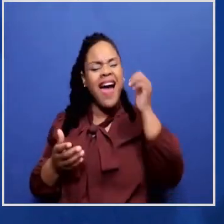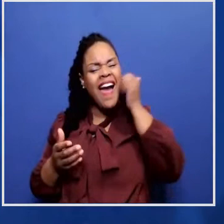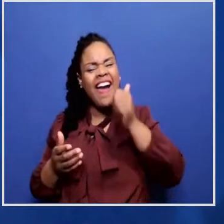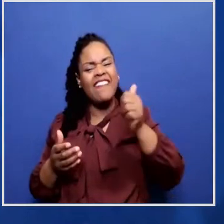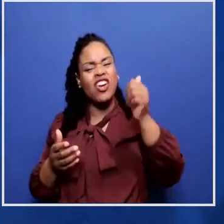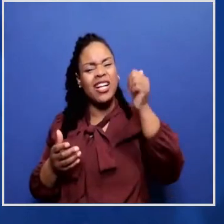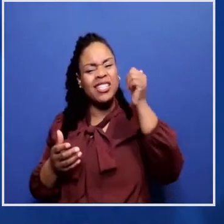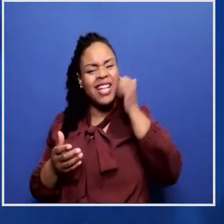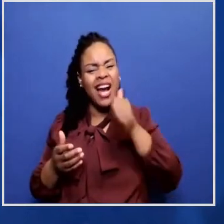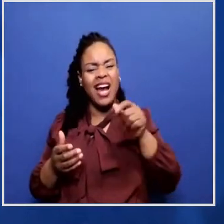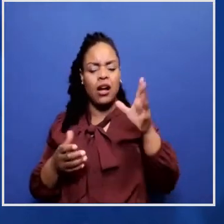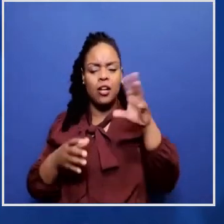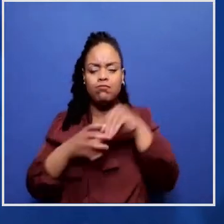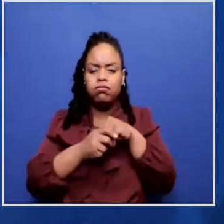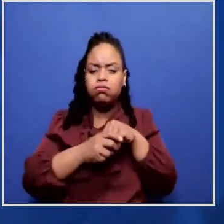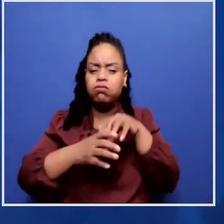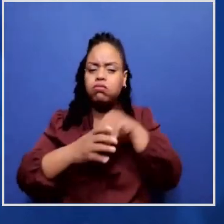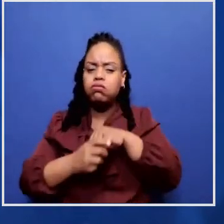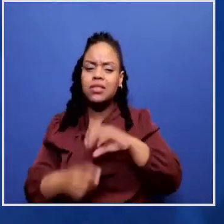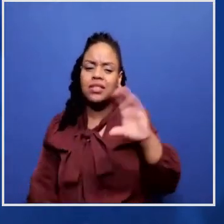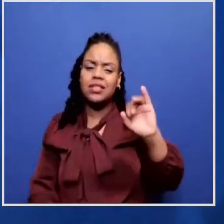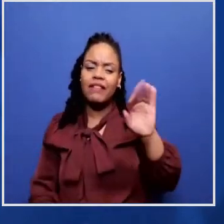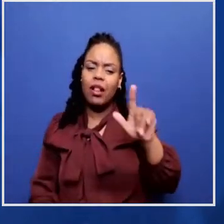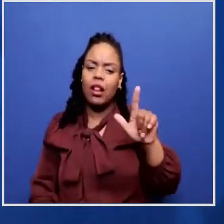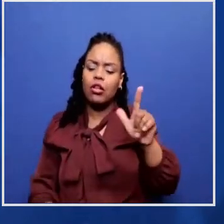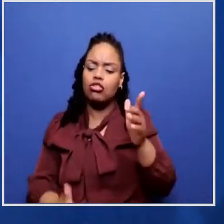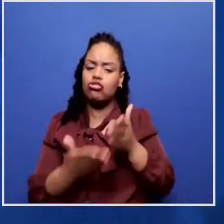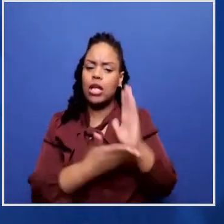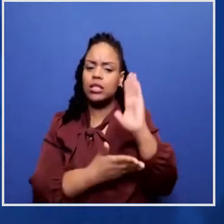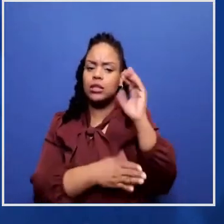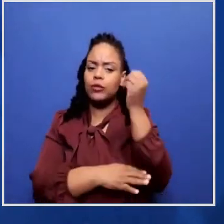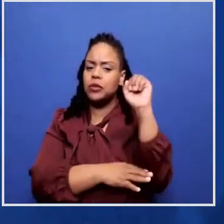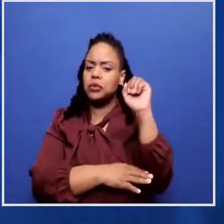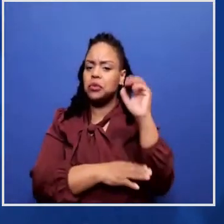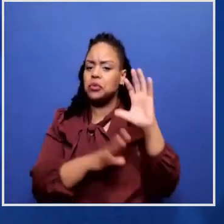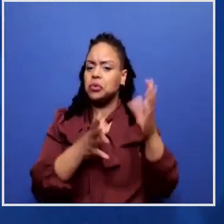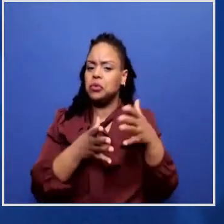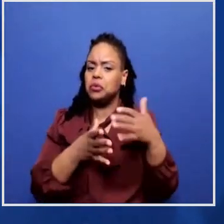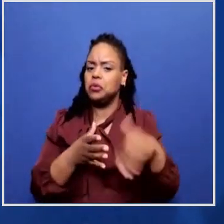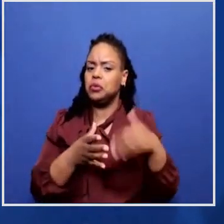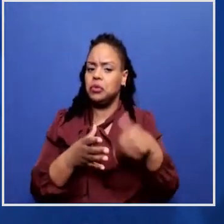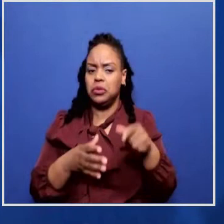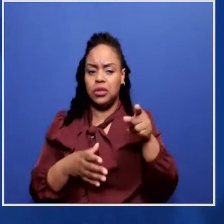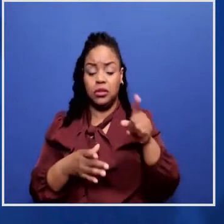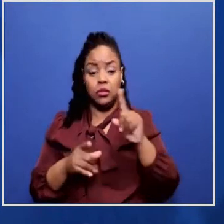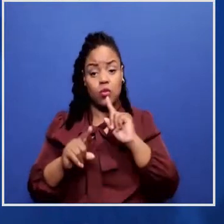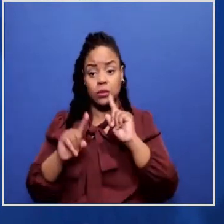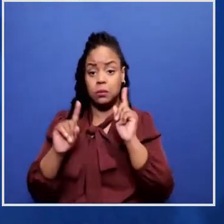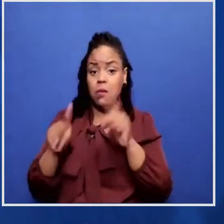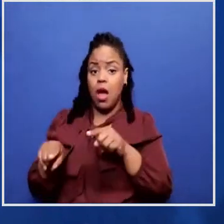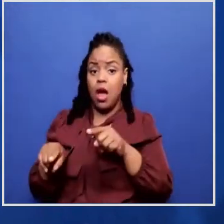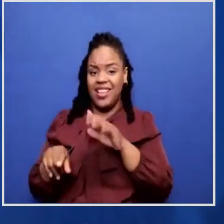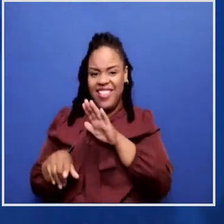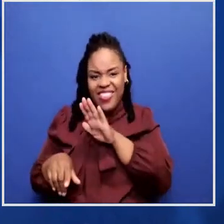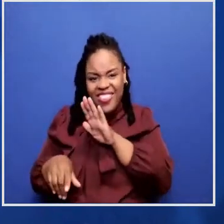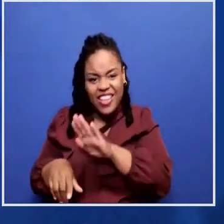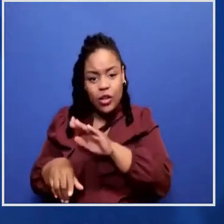WHAT ARE YOU DOING FOR OTHERS? EACH AND EVERY DAY THAT HE WAS